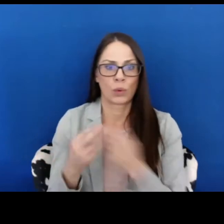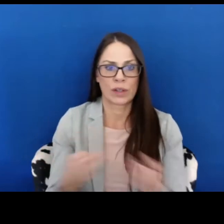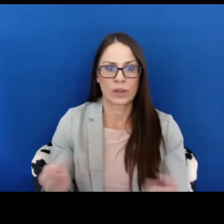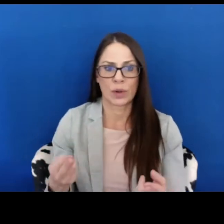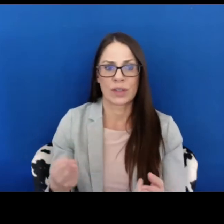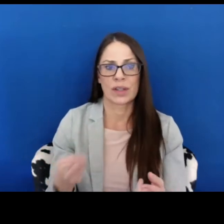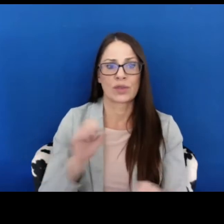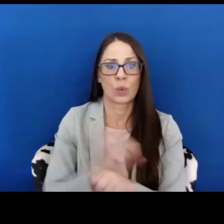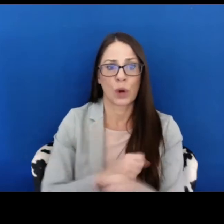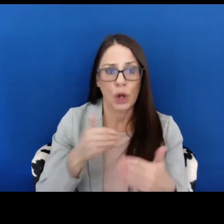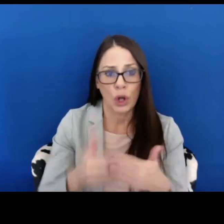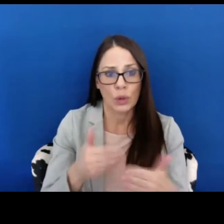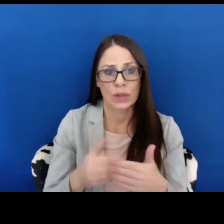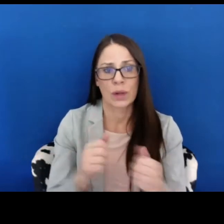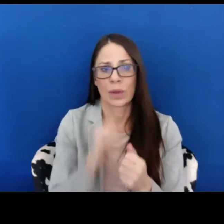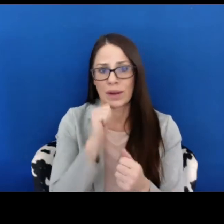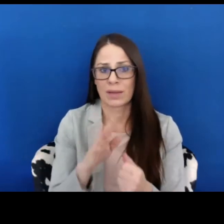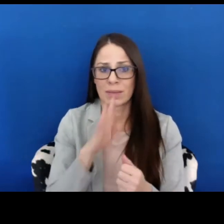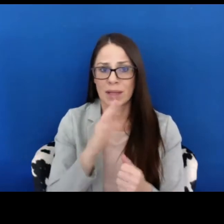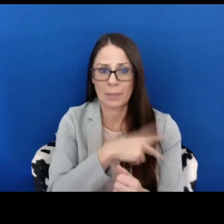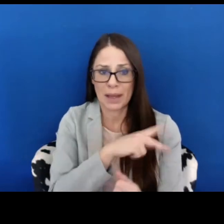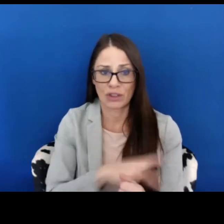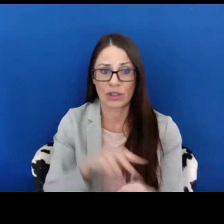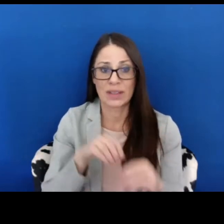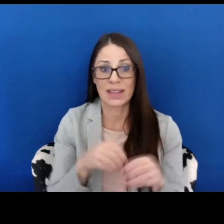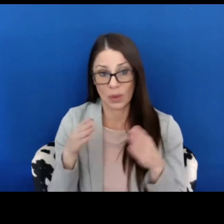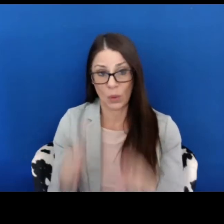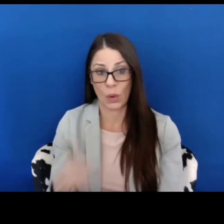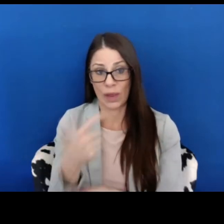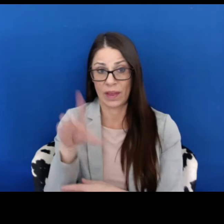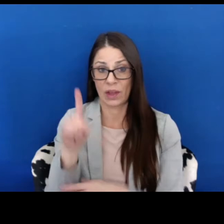intellectually disabled patients. And the way that God was able to, particularly in